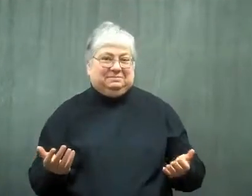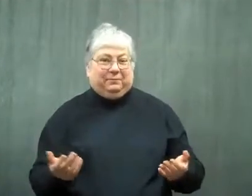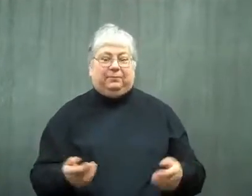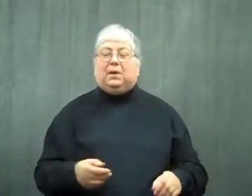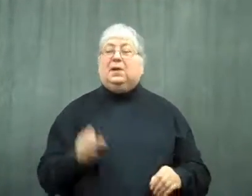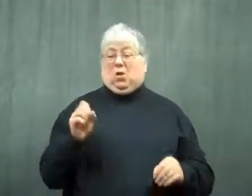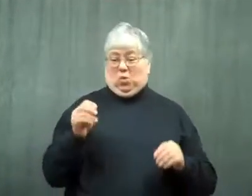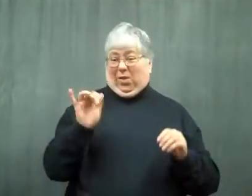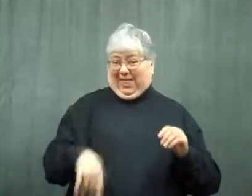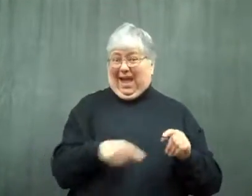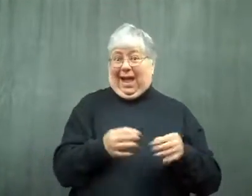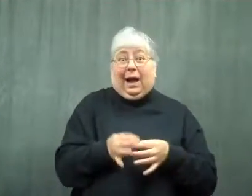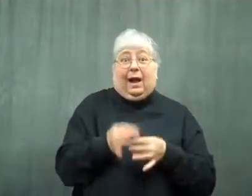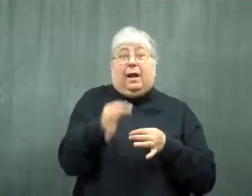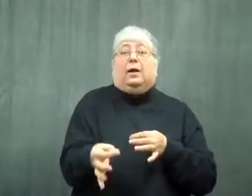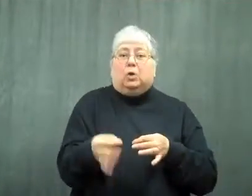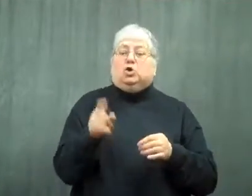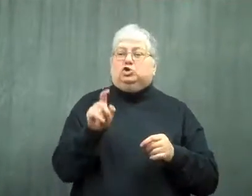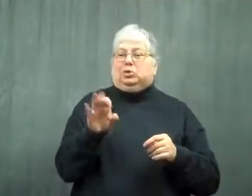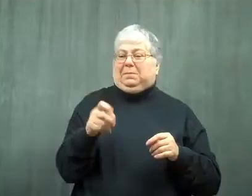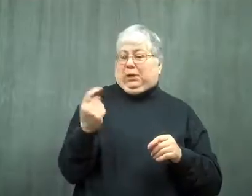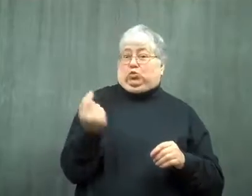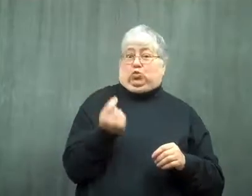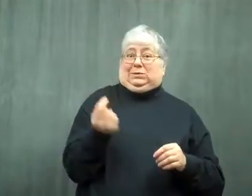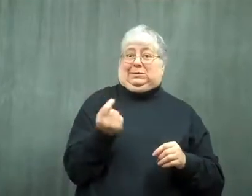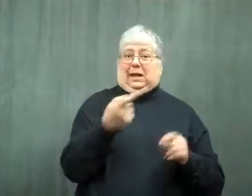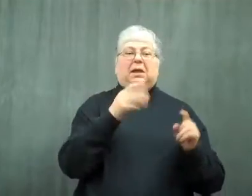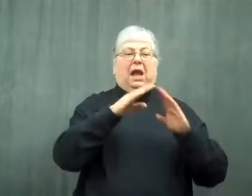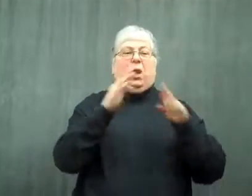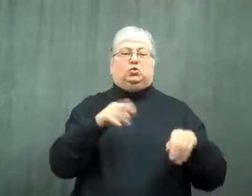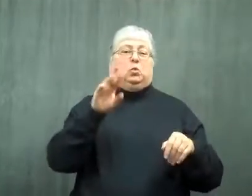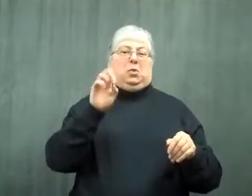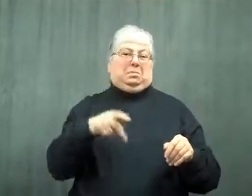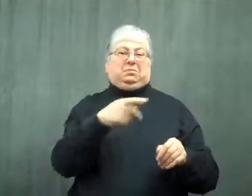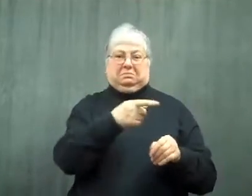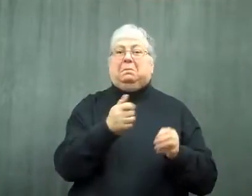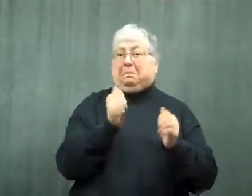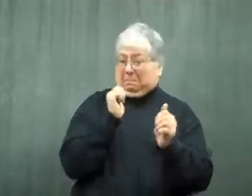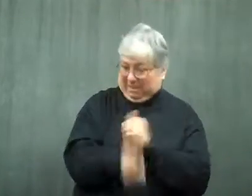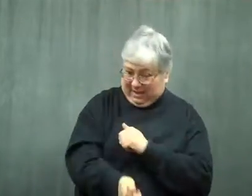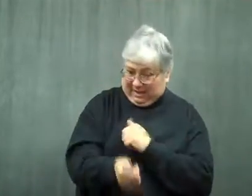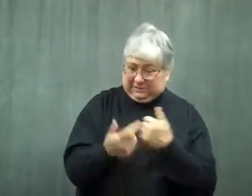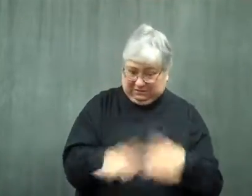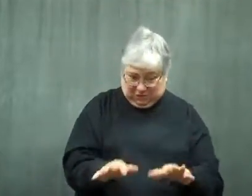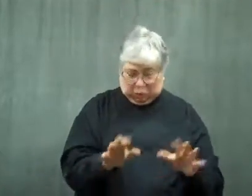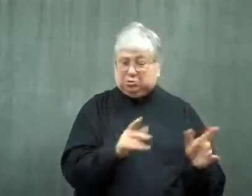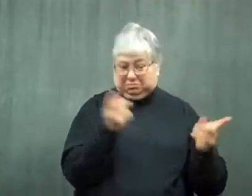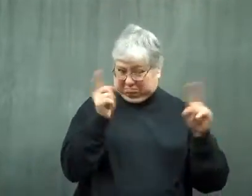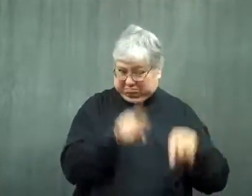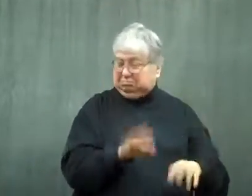The extension should be passed by the House on Tuesday.